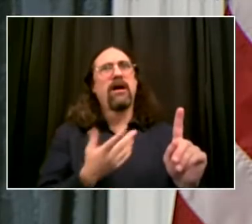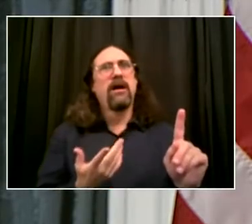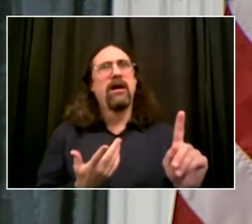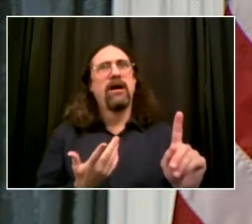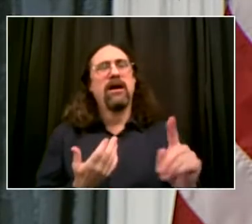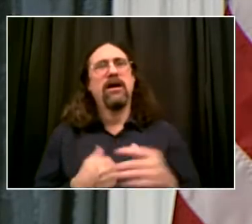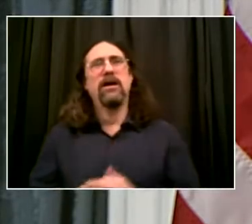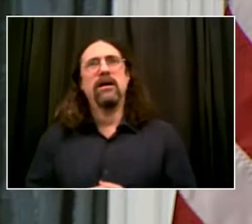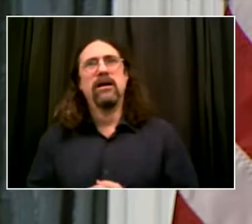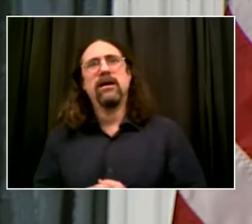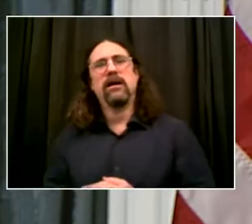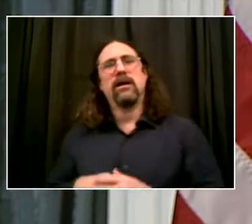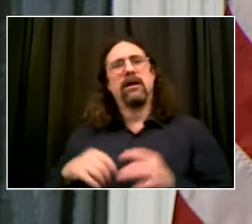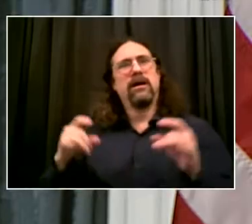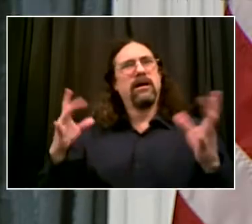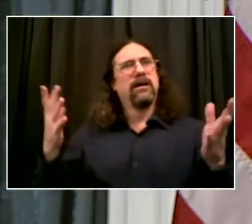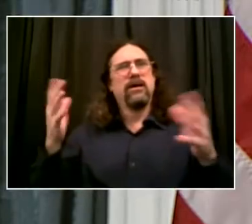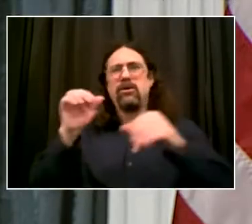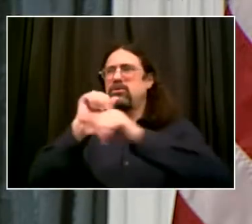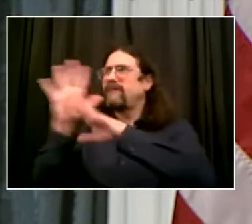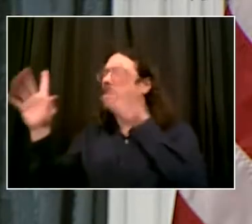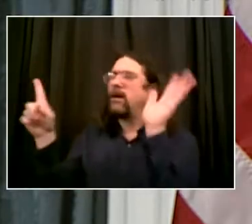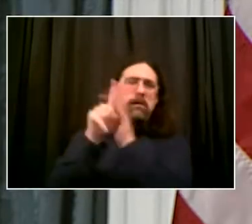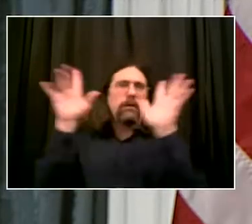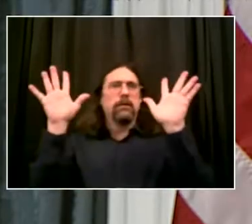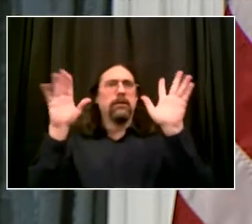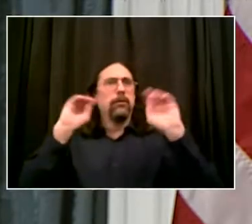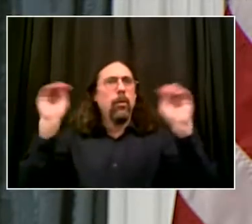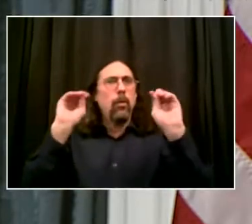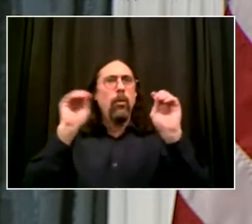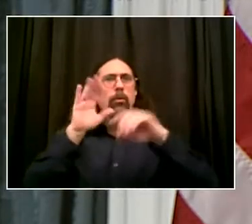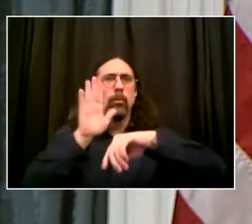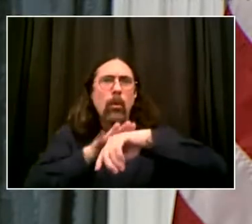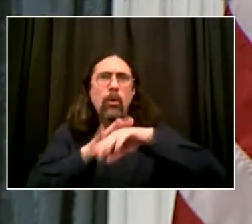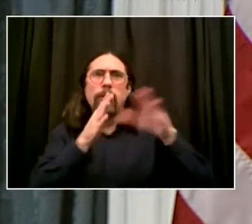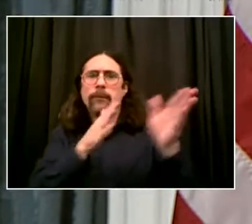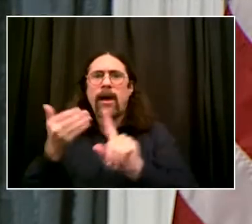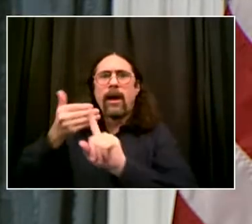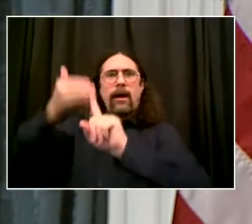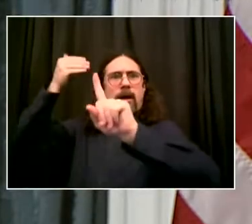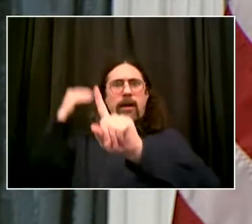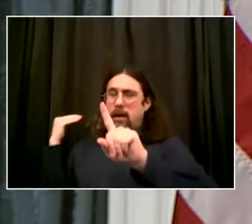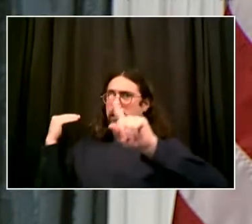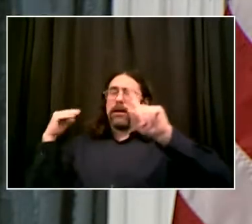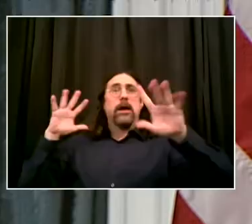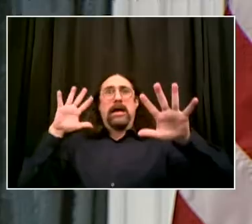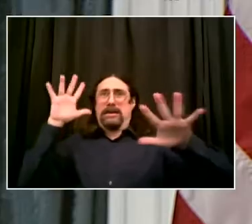THE PAST SEVERAL MONTHS HAVE BEEN A WHIRLWIND FOR ALL OF US. CONSTANTLY EVOLVING PUBLIC HEALTH GUIDANCE AND COMPLETELY TRANSFORMED SCHOOL SYSTEM, IT'S TIME THAT